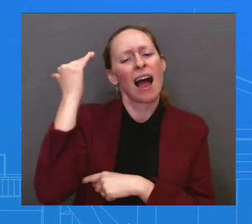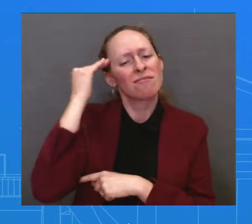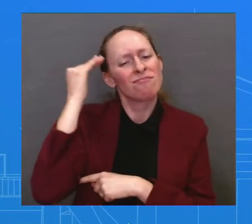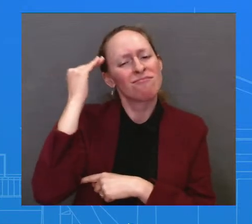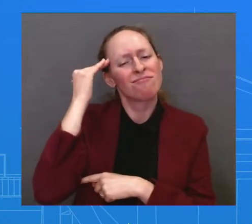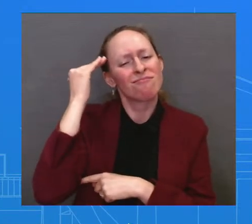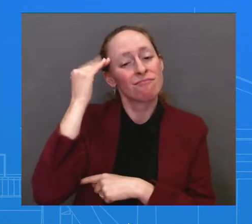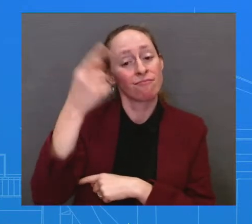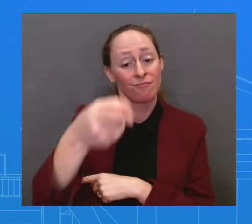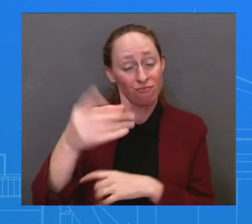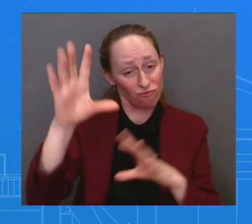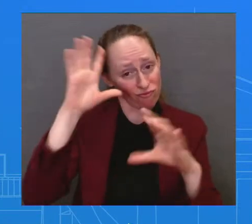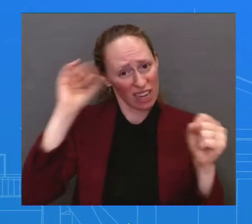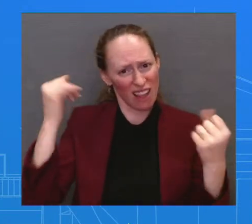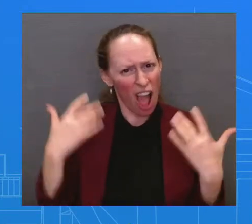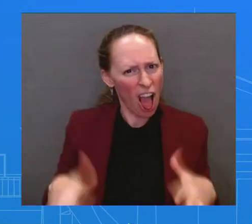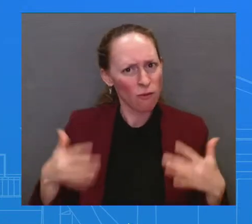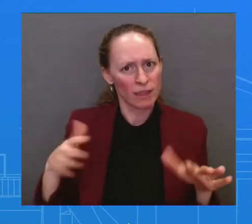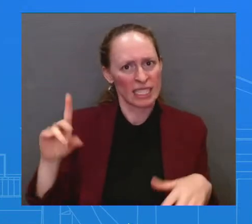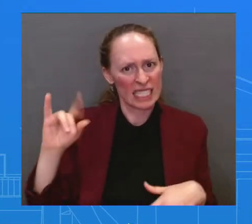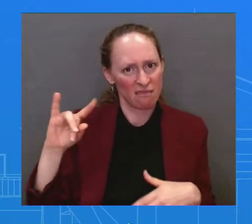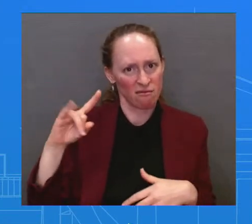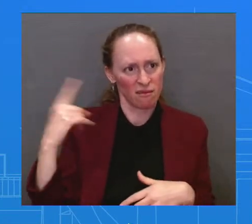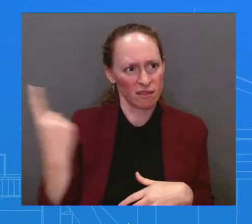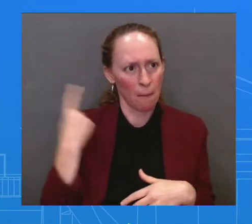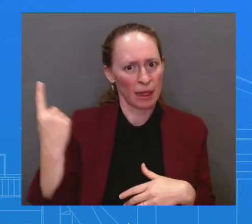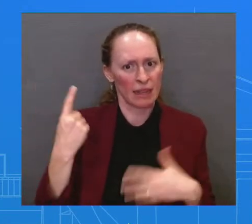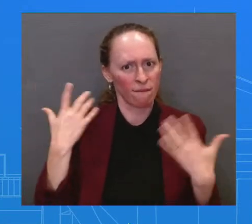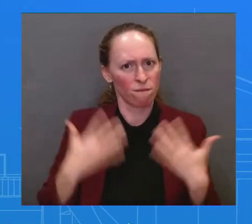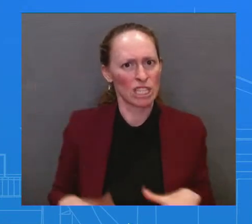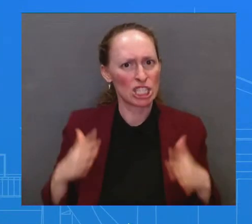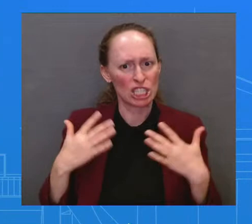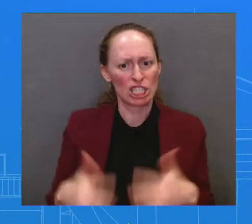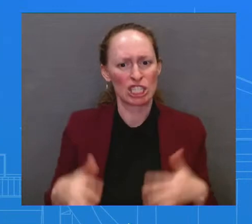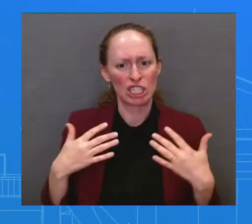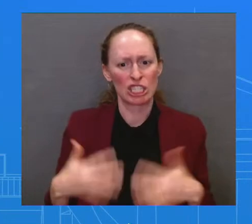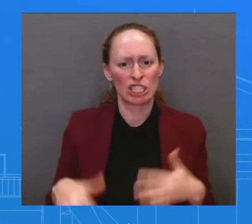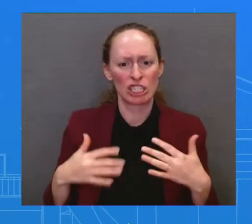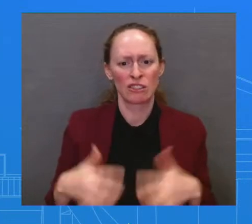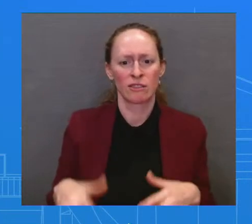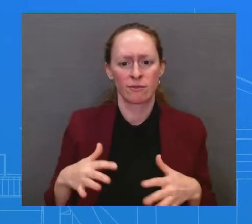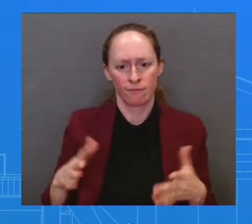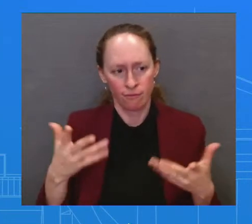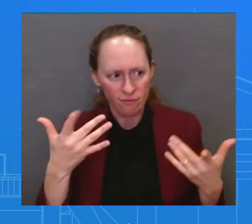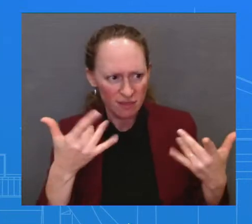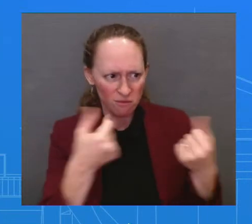to try and deal with what is happening at the border -- historic action, without the help of Congress.